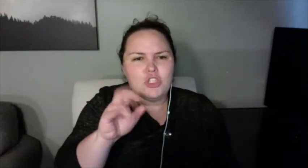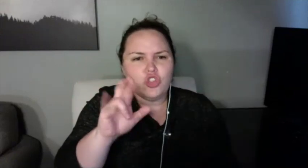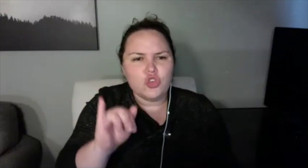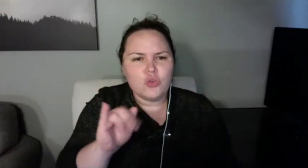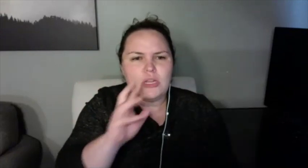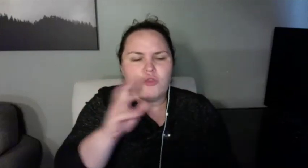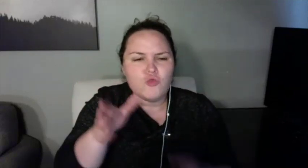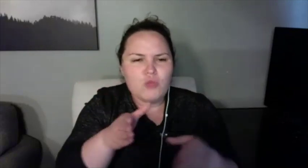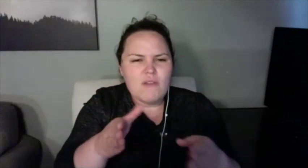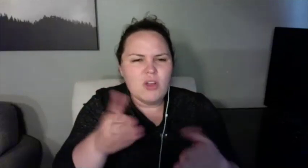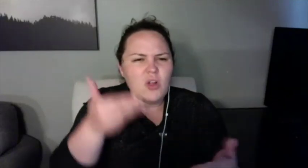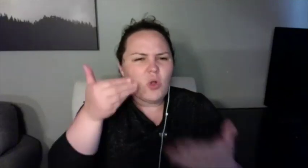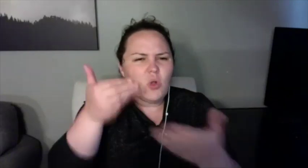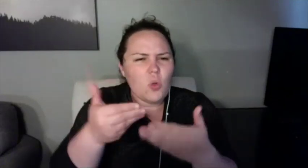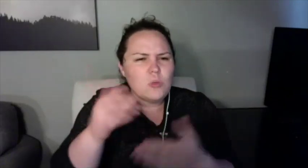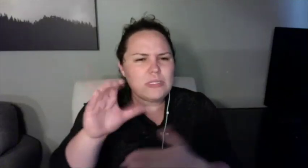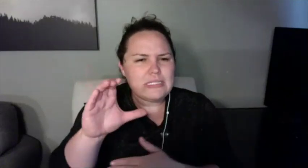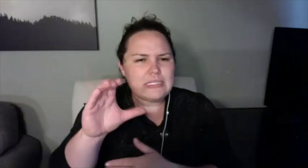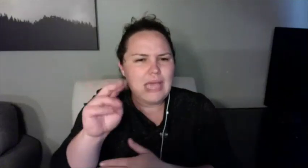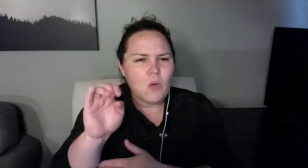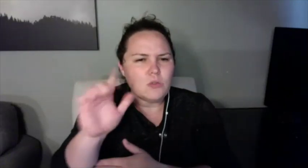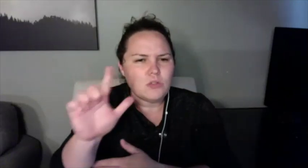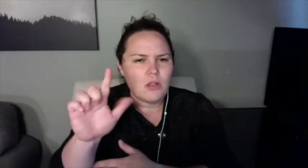Oh, okay. Right across from Omaha?